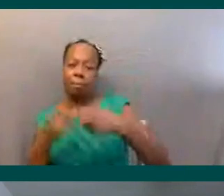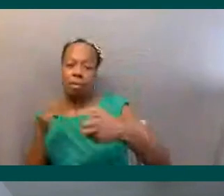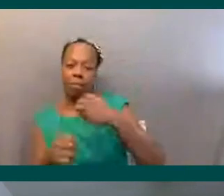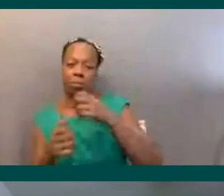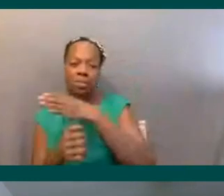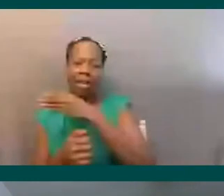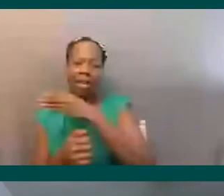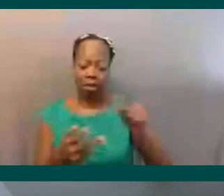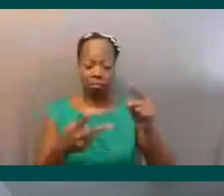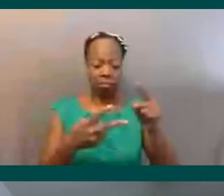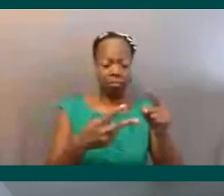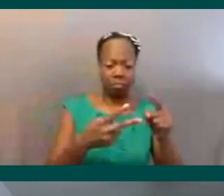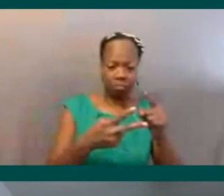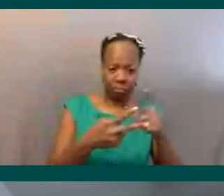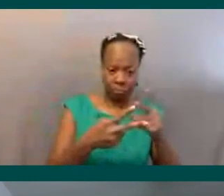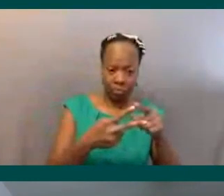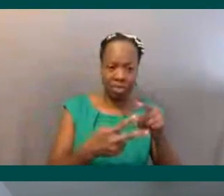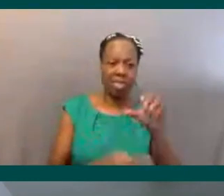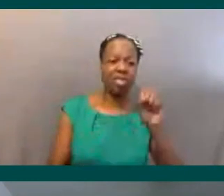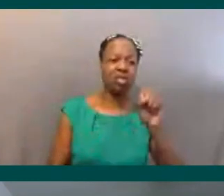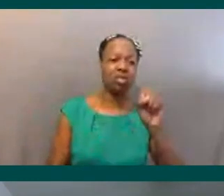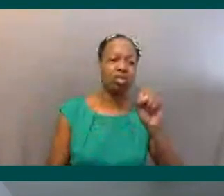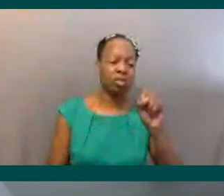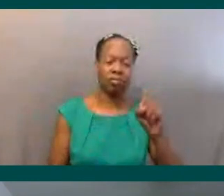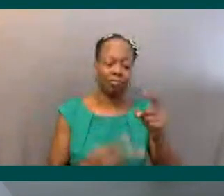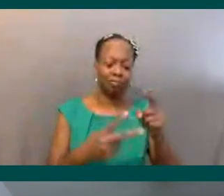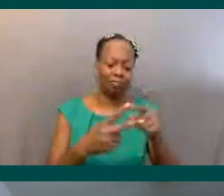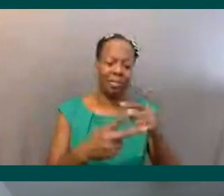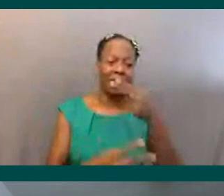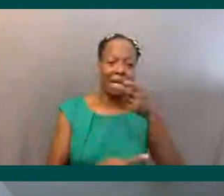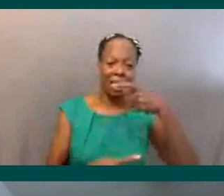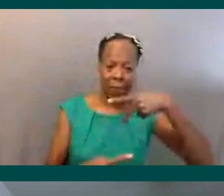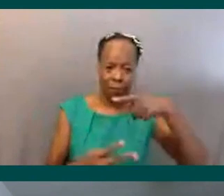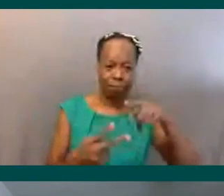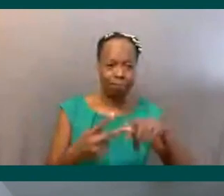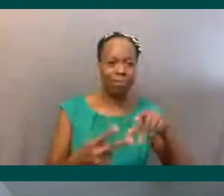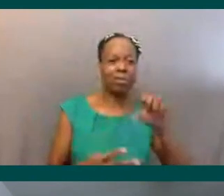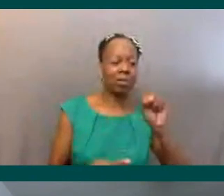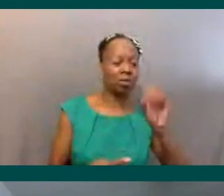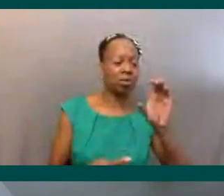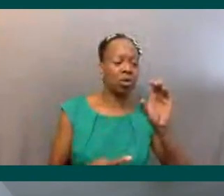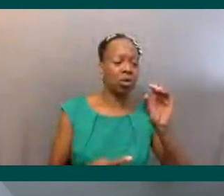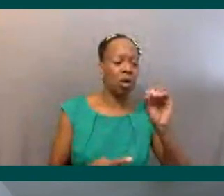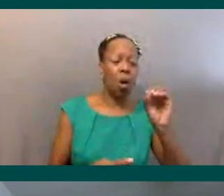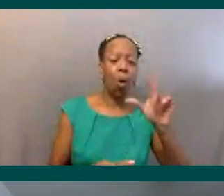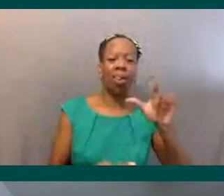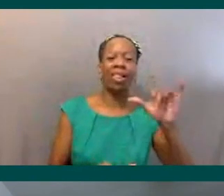Those are the major ones, certainly lots of children, they walk on their toes, they may have some knee contractions,